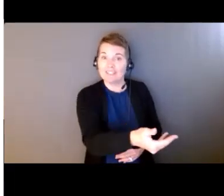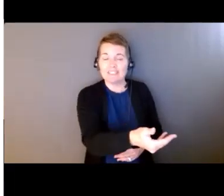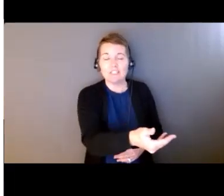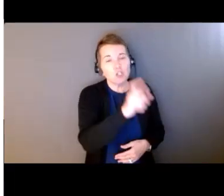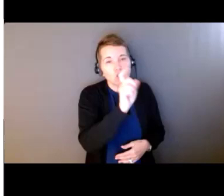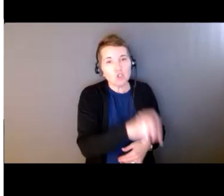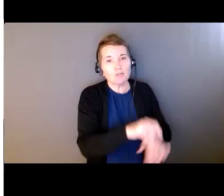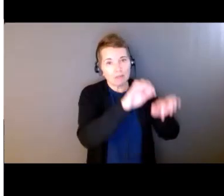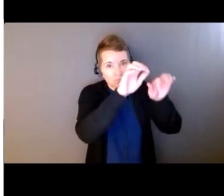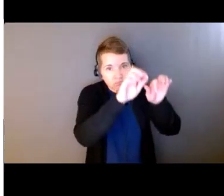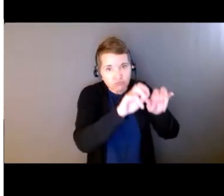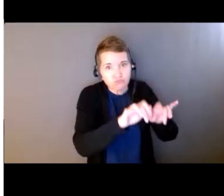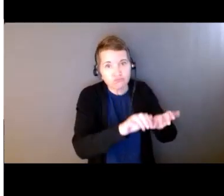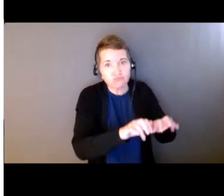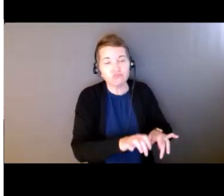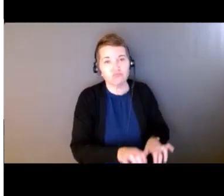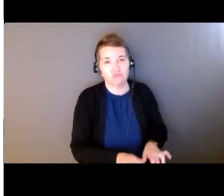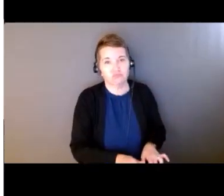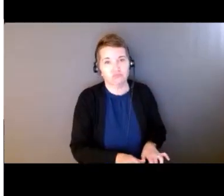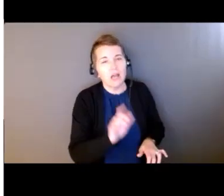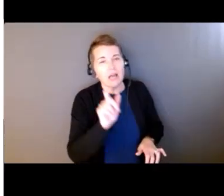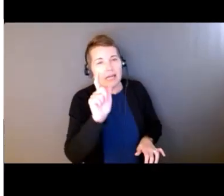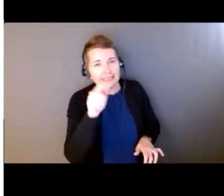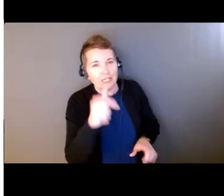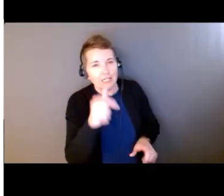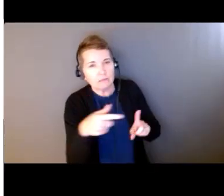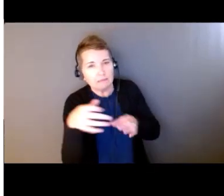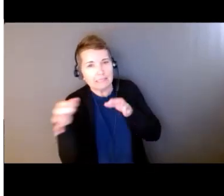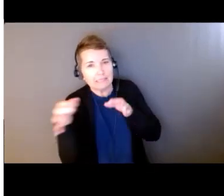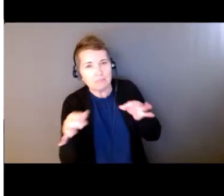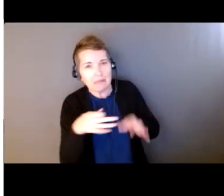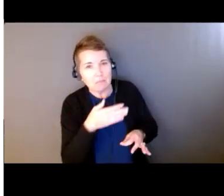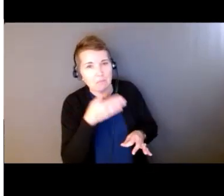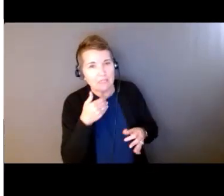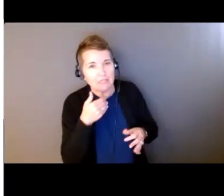this with Best Practices, but certainly the more information in the confirmations